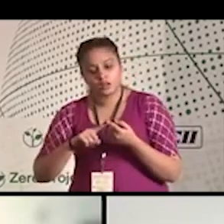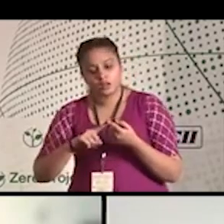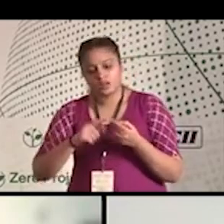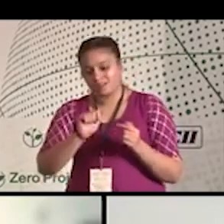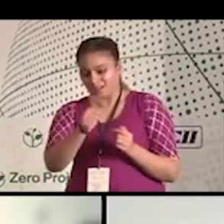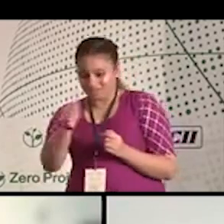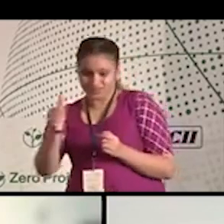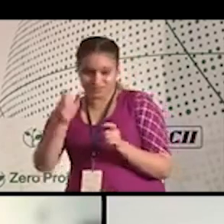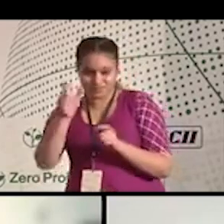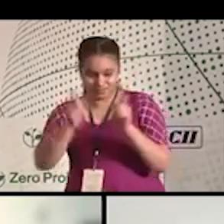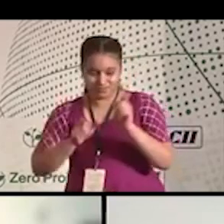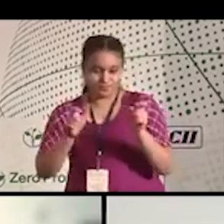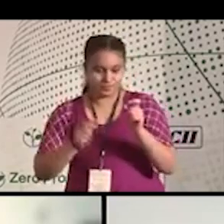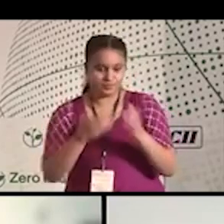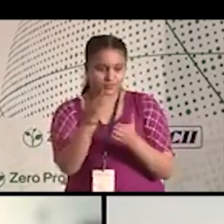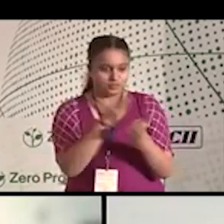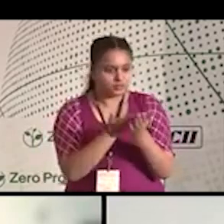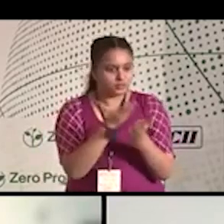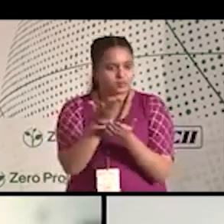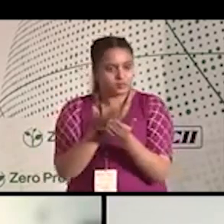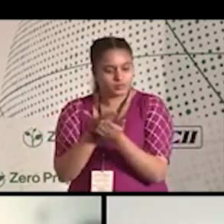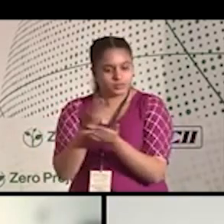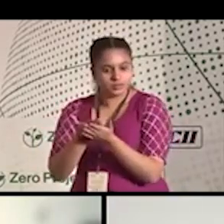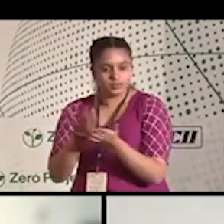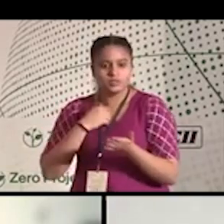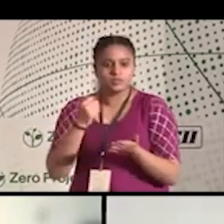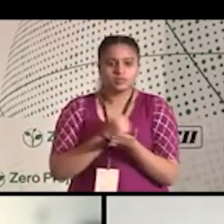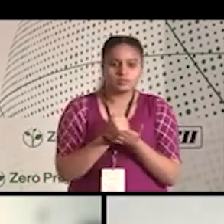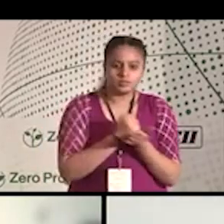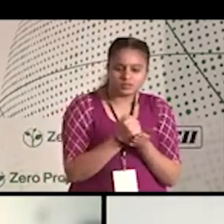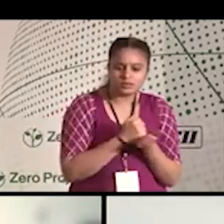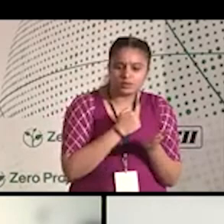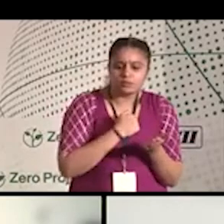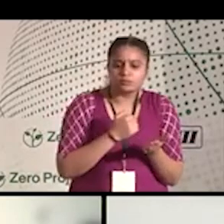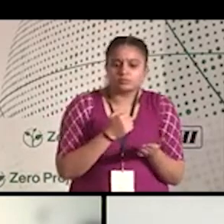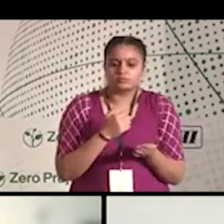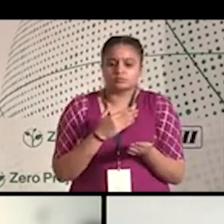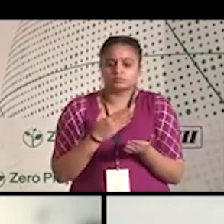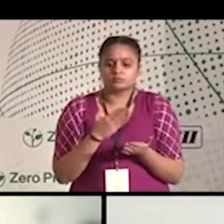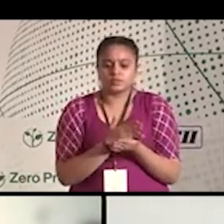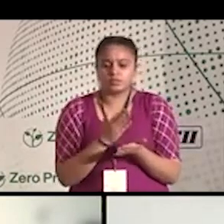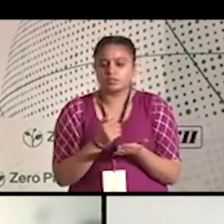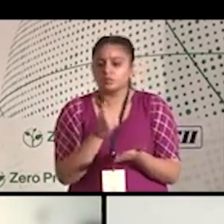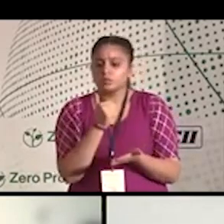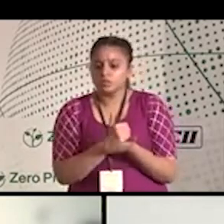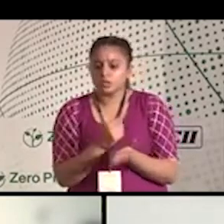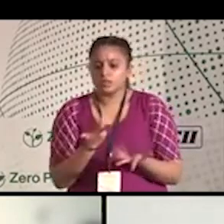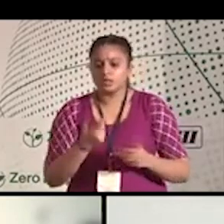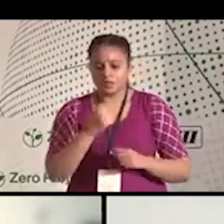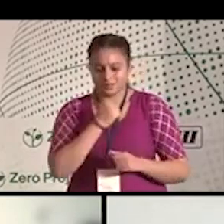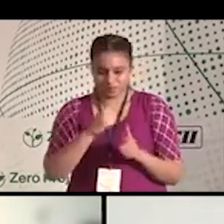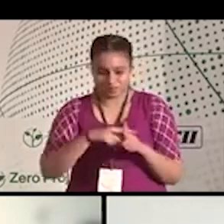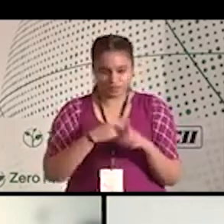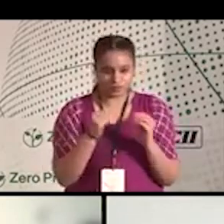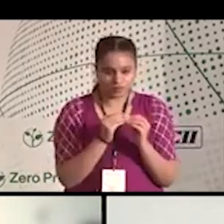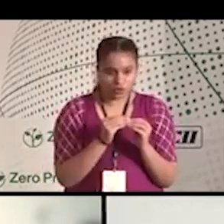and bring the case against the employer to try to defend my right. But if I've just been rejected from a job, I'm looking for a job.